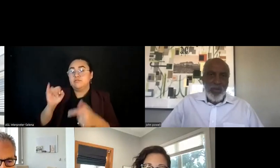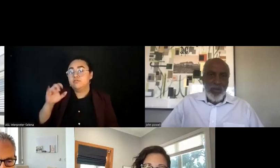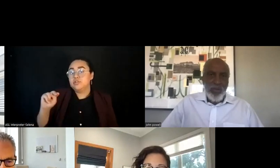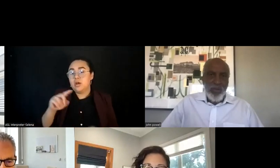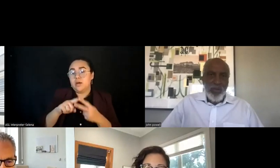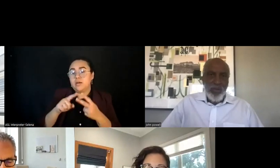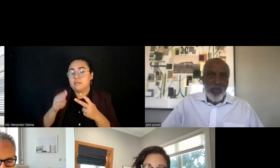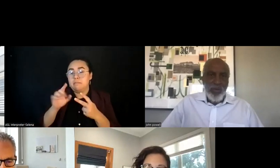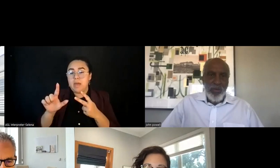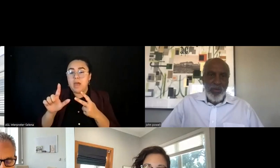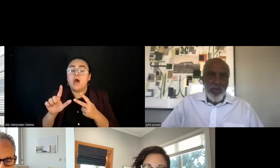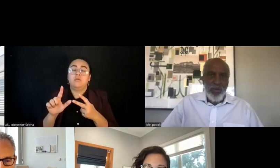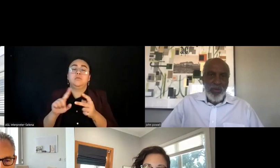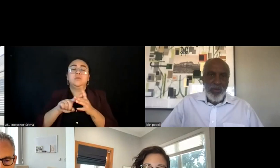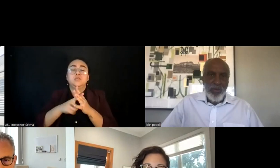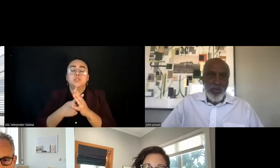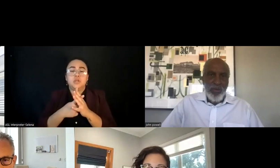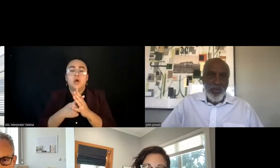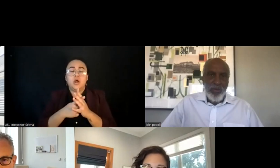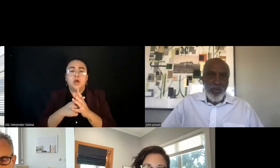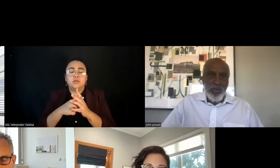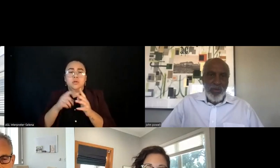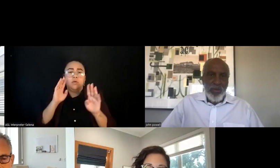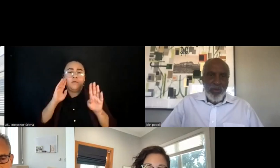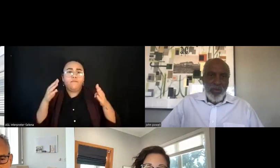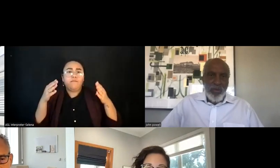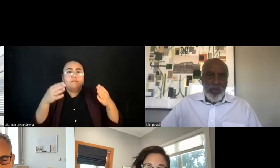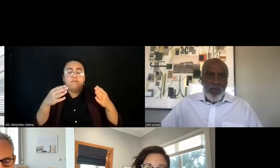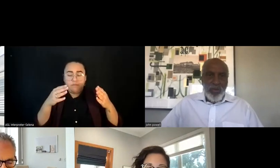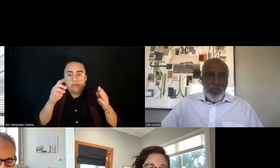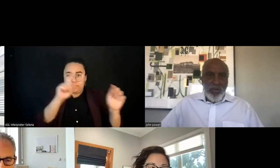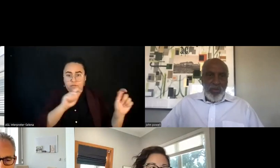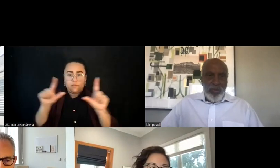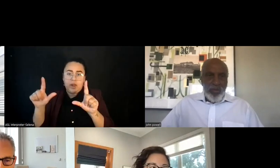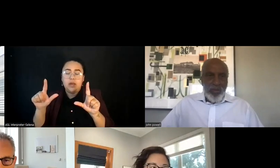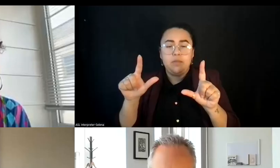grounding around the intrinsic connections between belonging, solidarity, economics and racial justice.